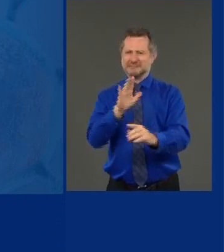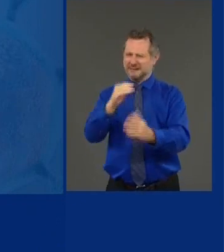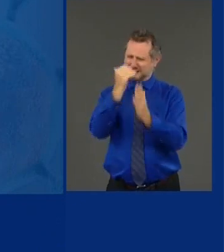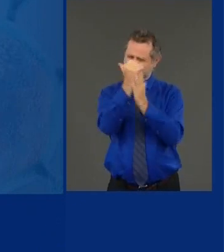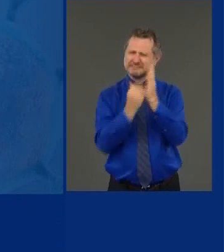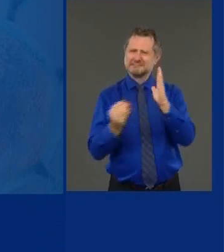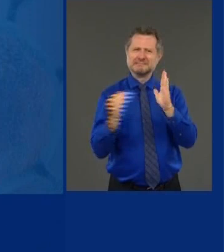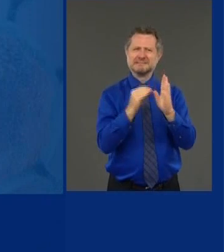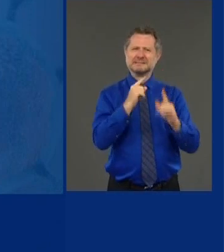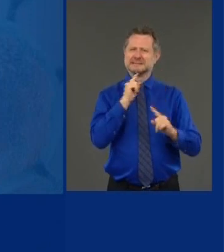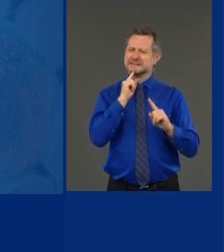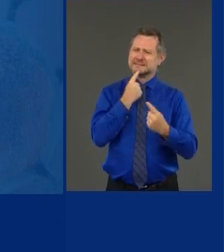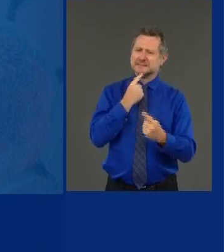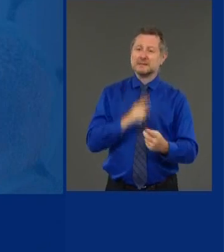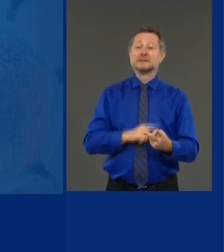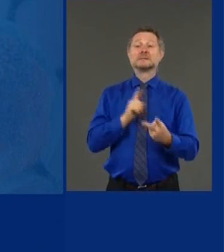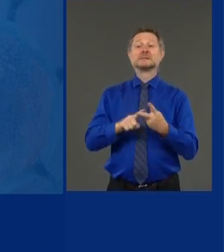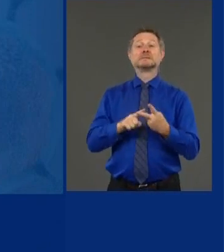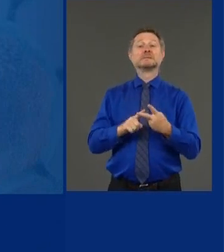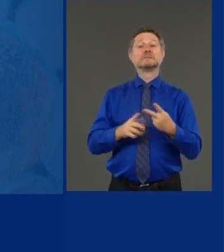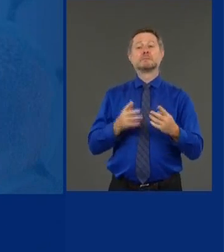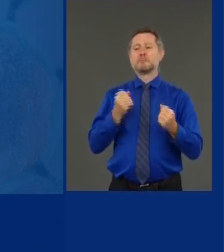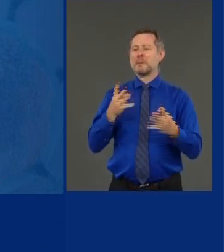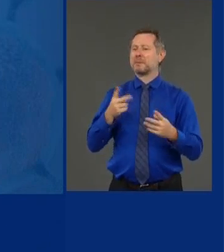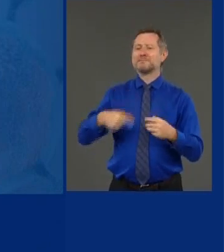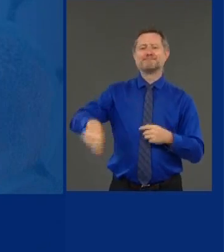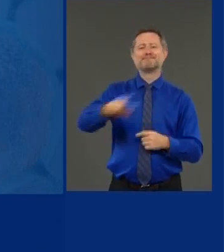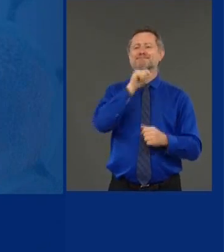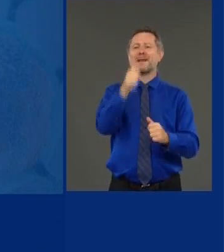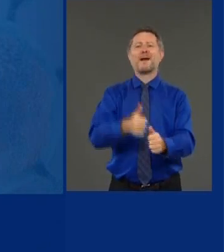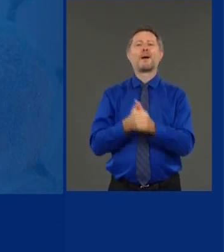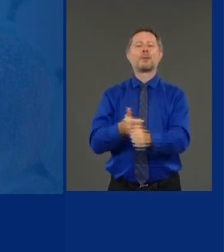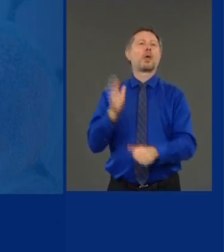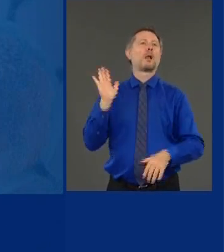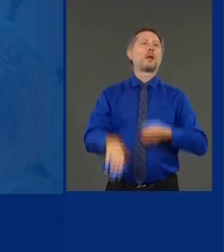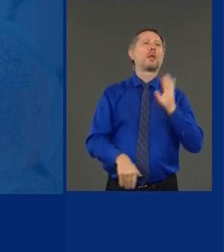LOOK AT WHAT WE'RE DEALING WITH IN TERMS OF NOW 39 STATES ON THE QUARANTINE LIST.